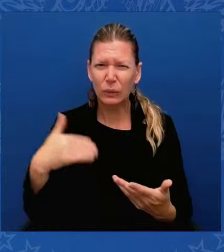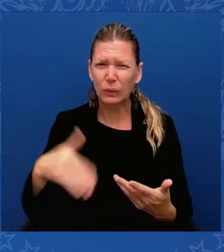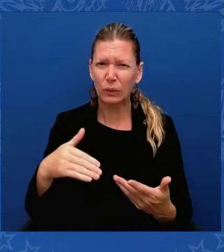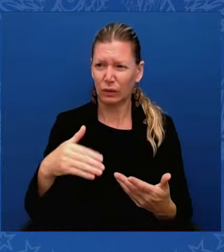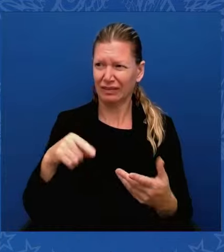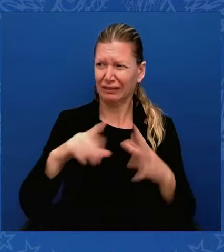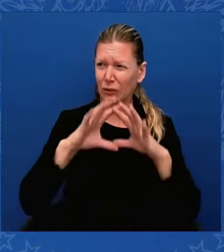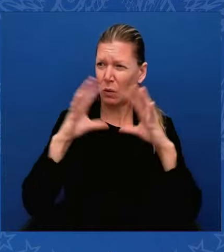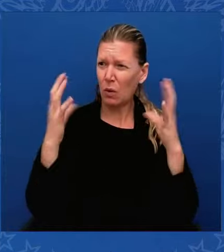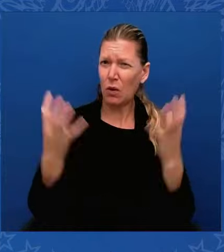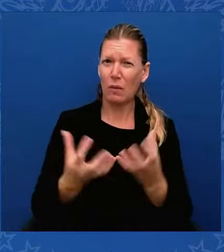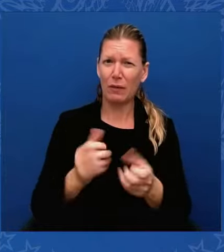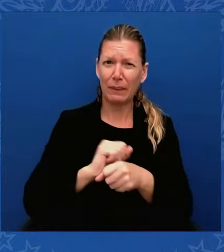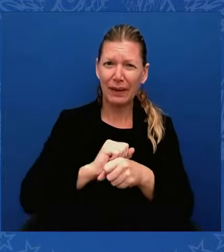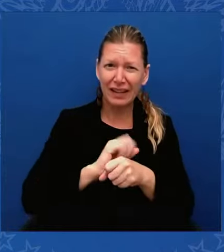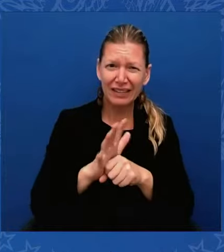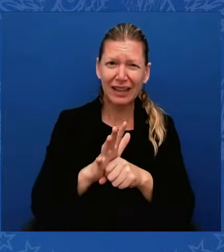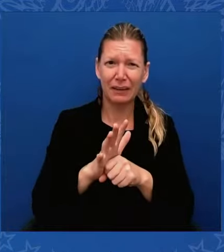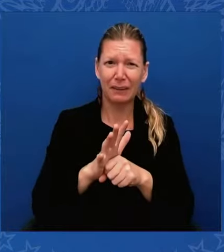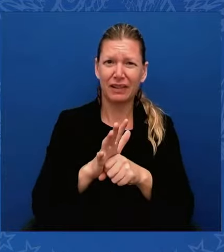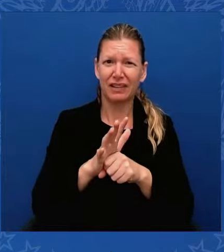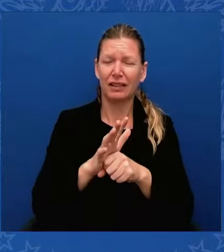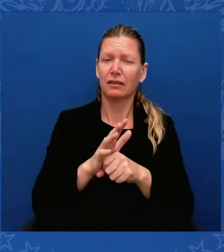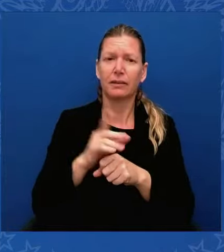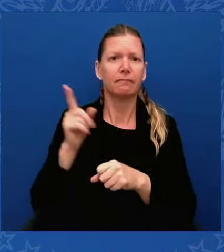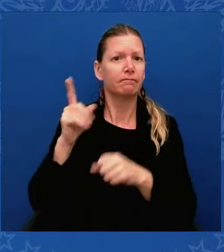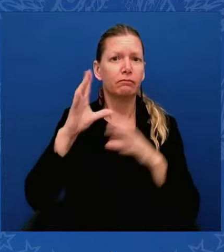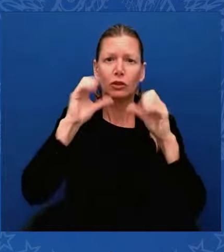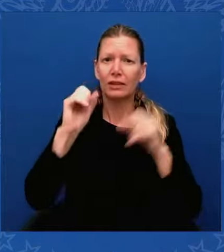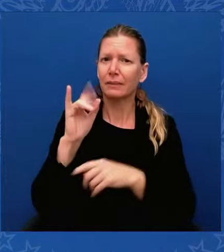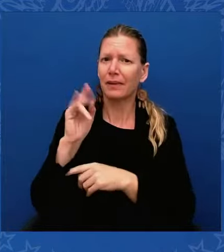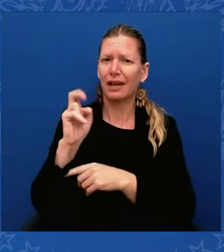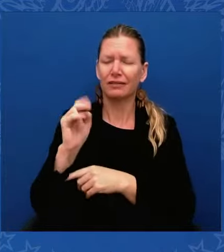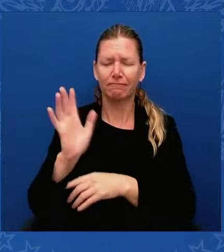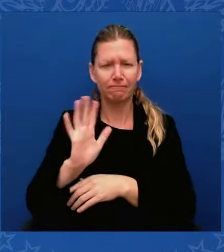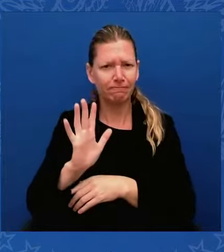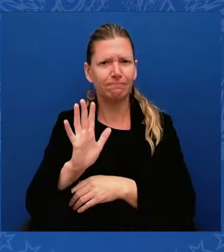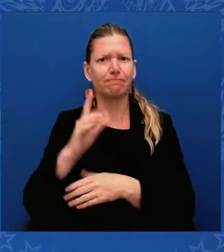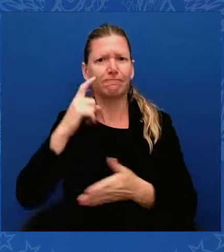he did something that we'd been advocating for nearly 30 years.